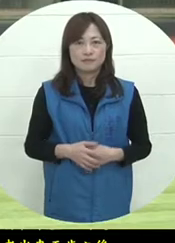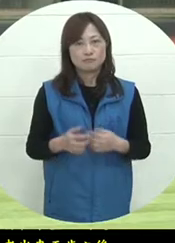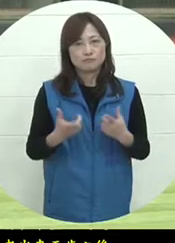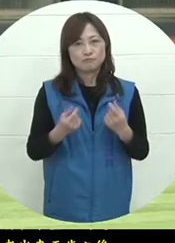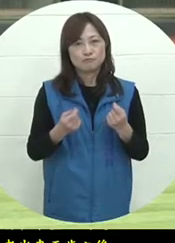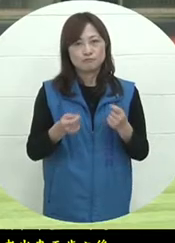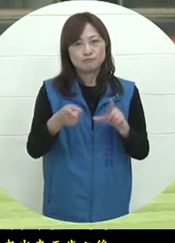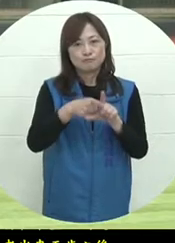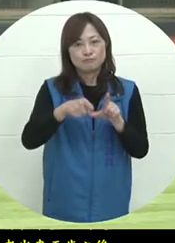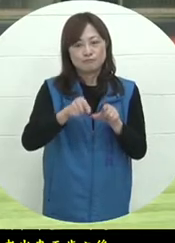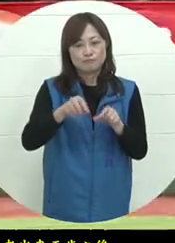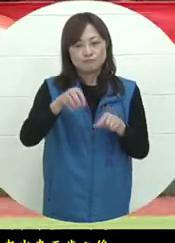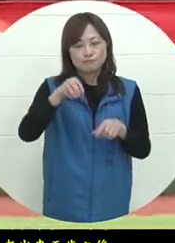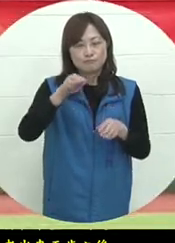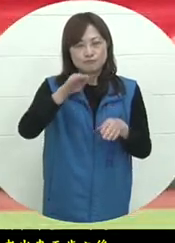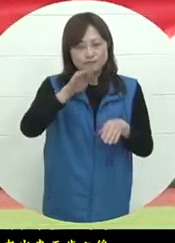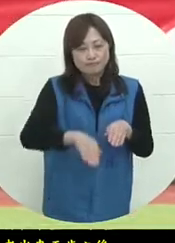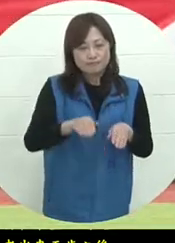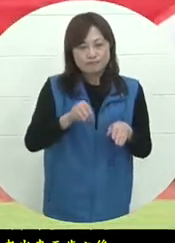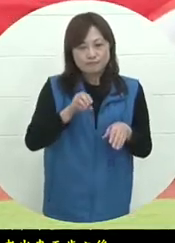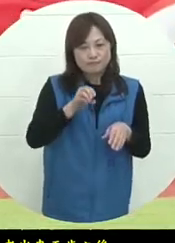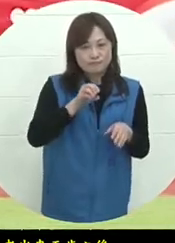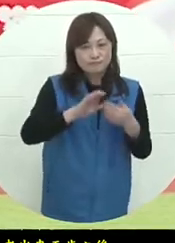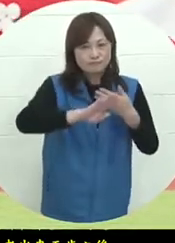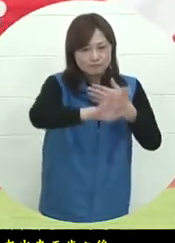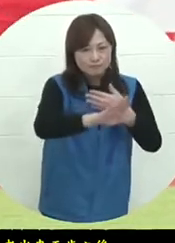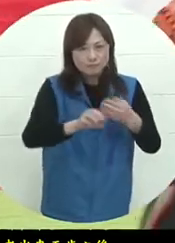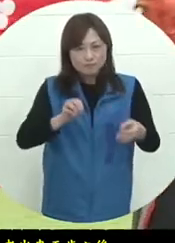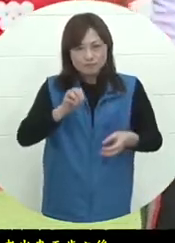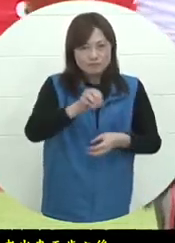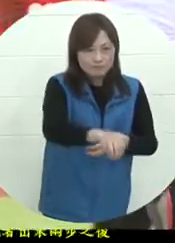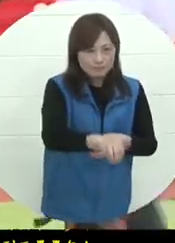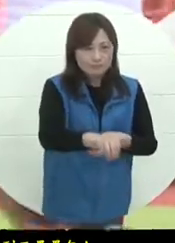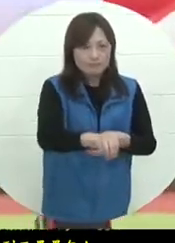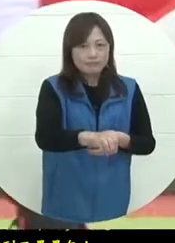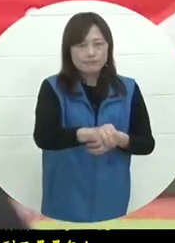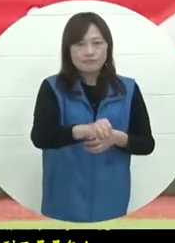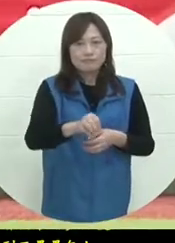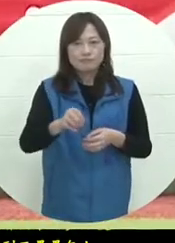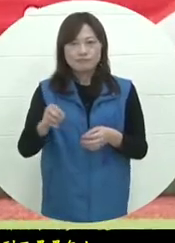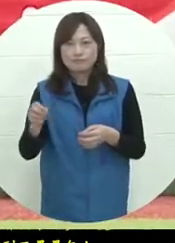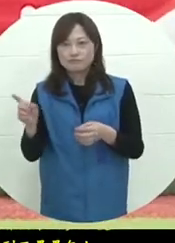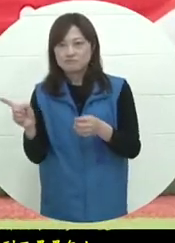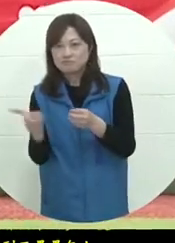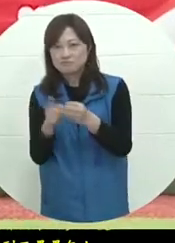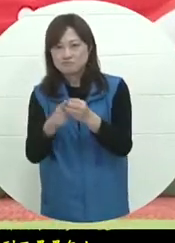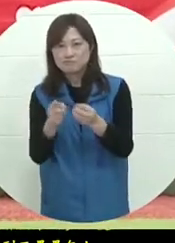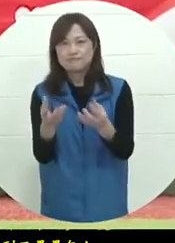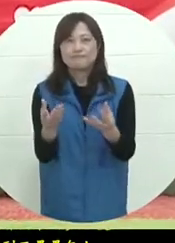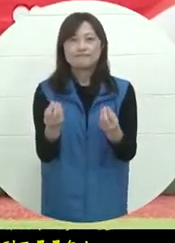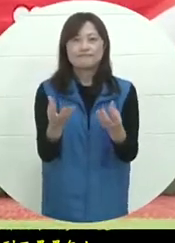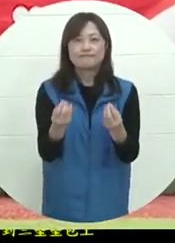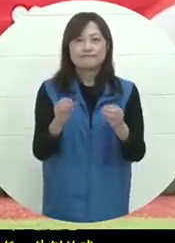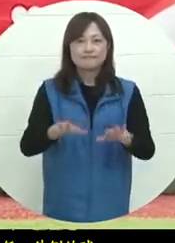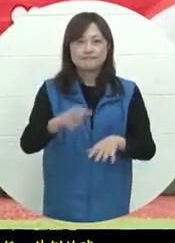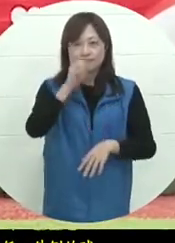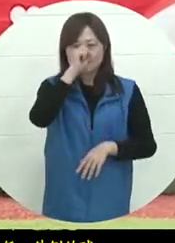The ball is also low and outside. At this time, the batter will pick the ball first. The number of dropped balls came to a good level. Three games were full and two players